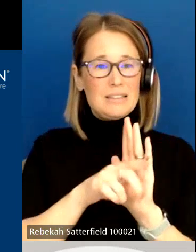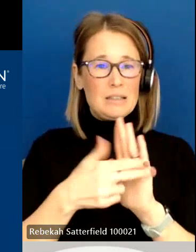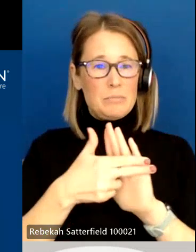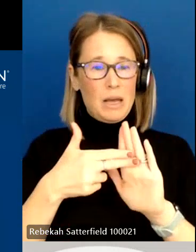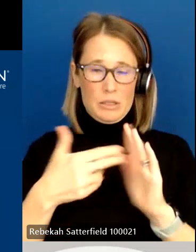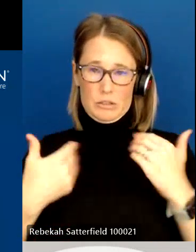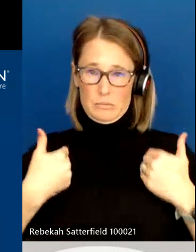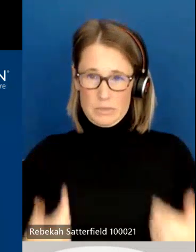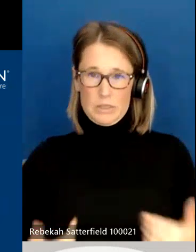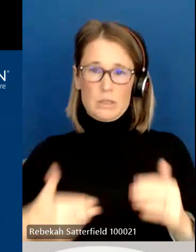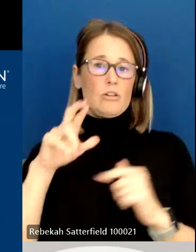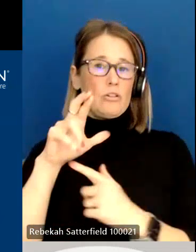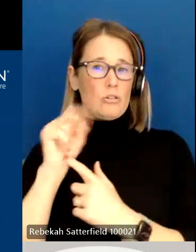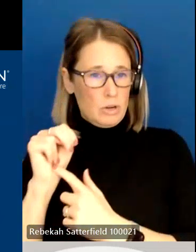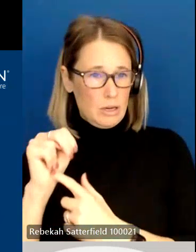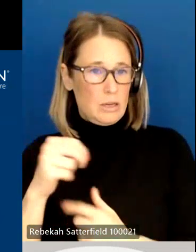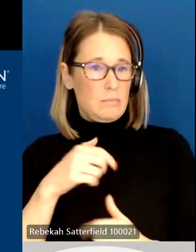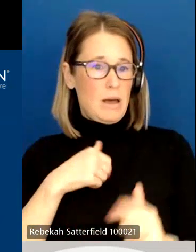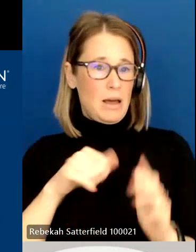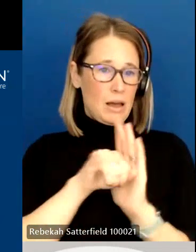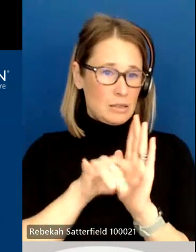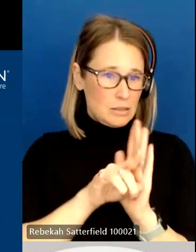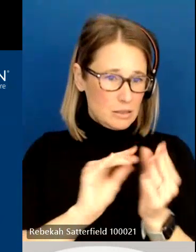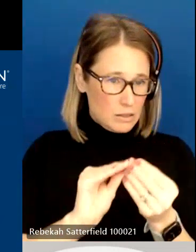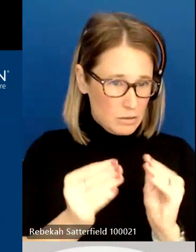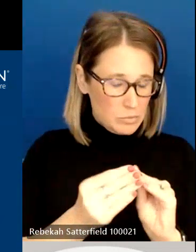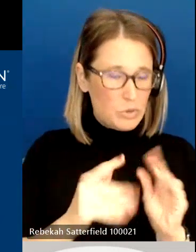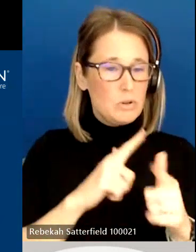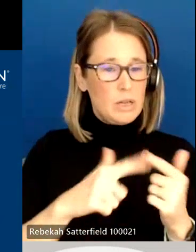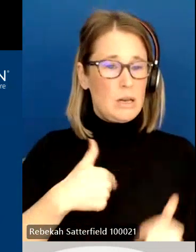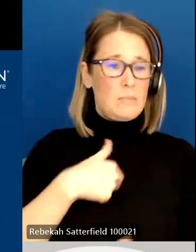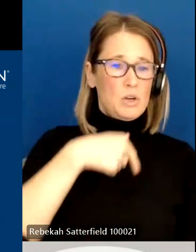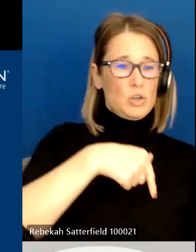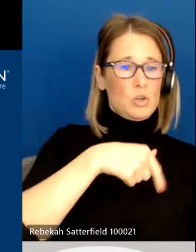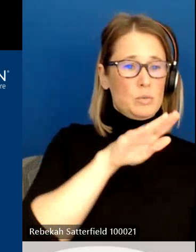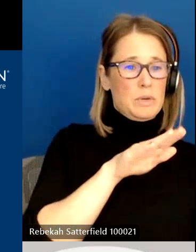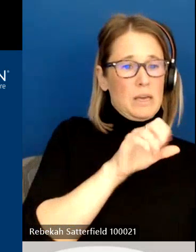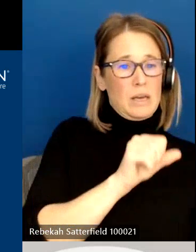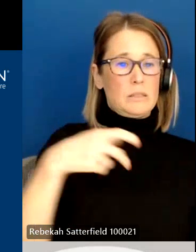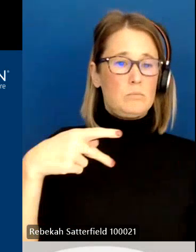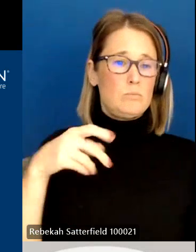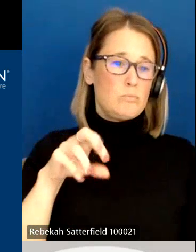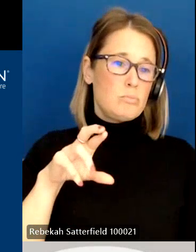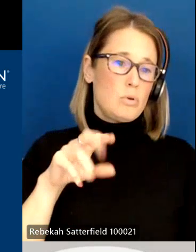registered nurse uh my ID number and that my I'm a QBs in Portuguese for instance I like the Trump